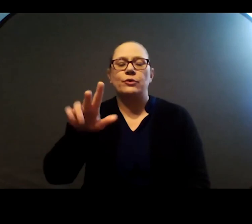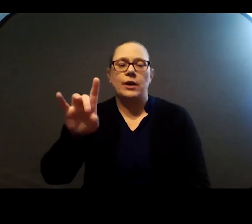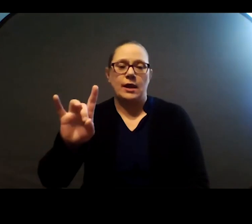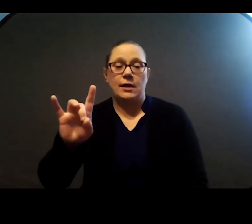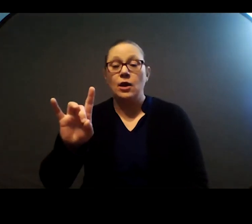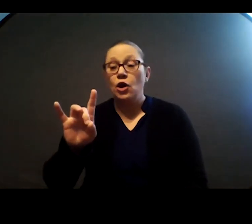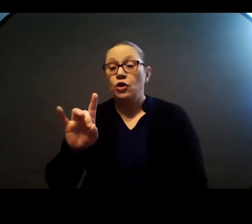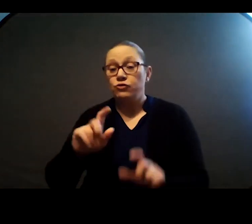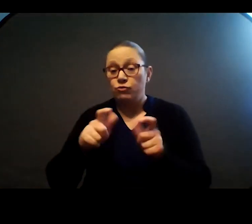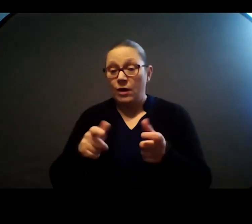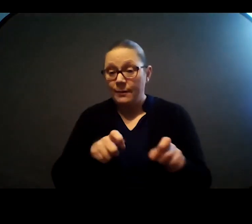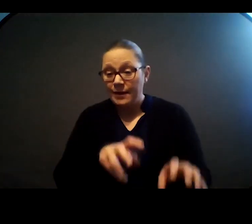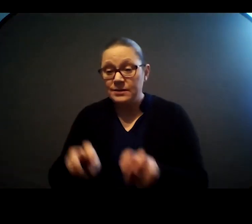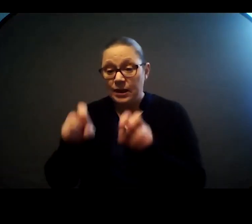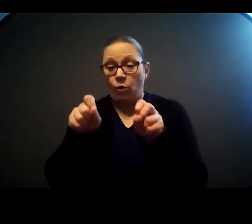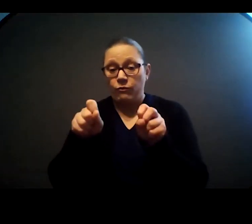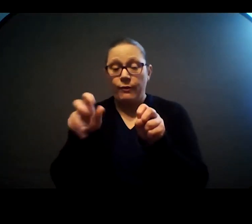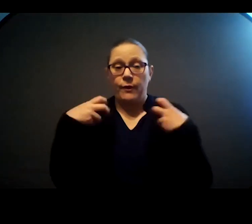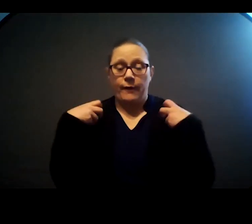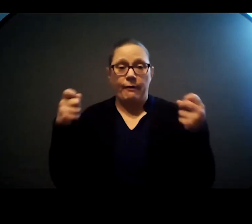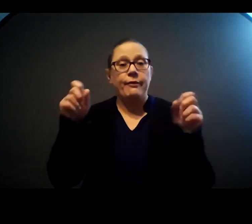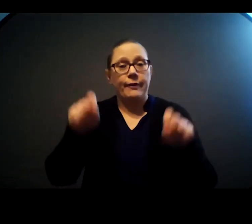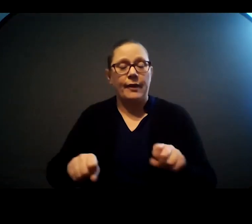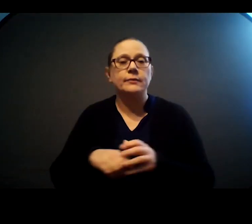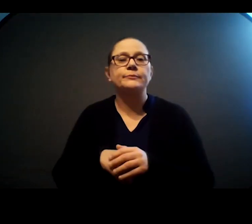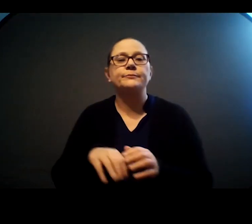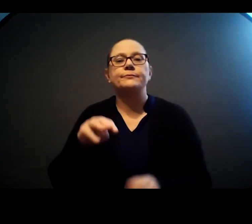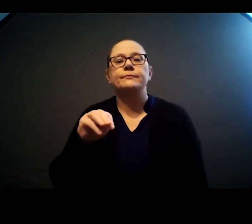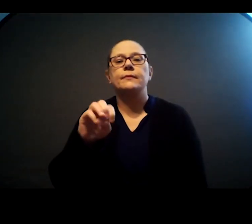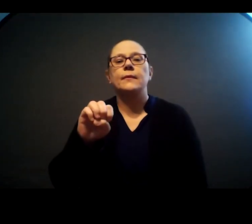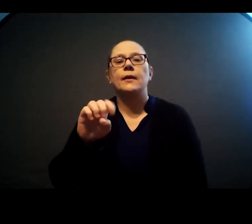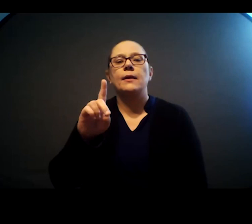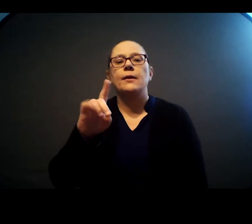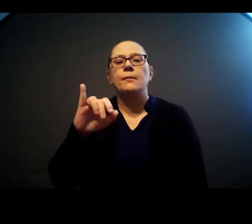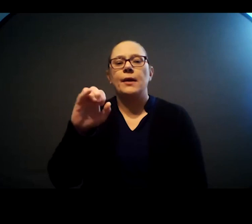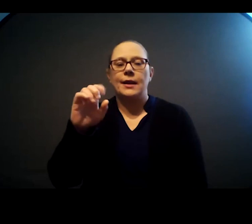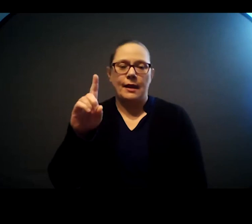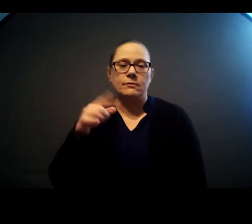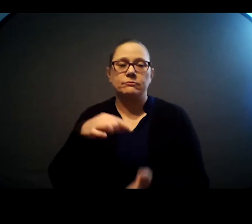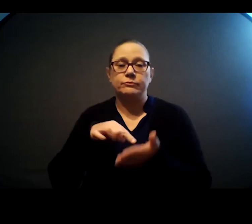and actually have Tribal event programs and the Medicaid reimbursements are really good actually.